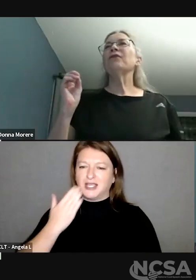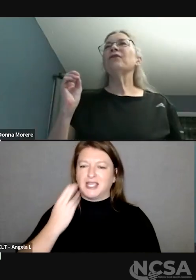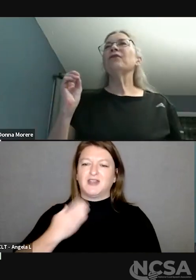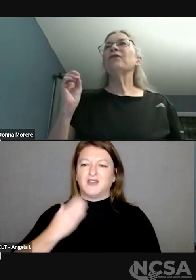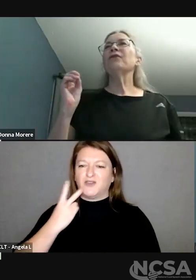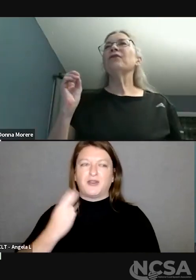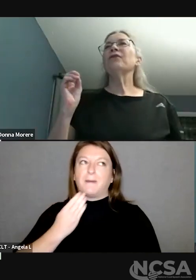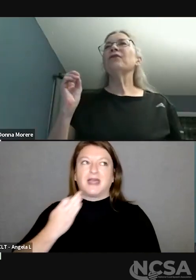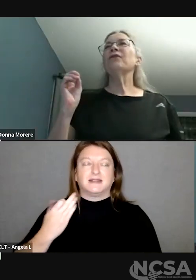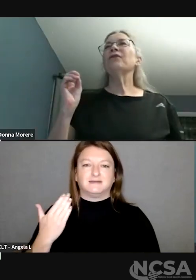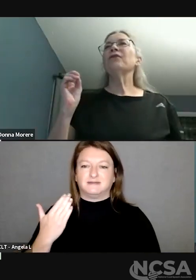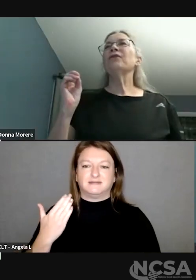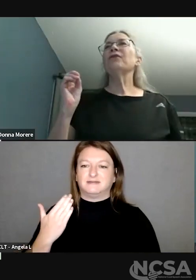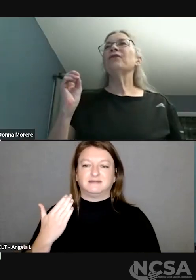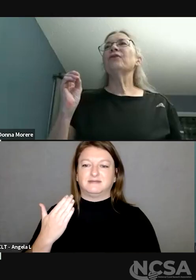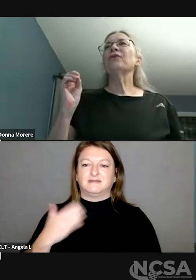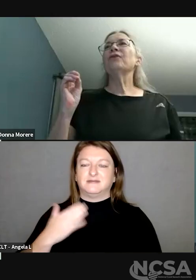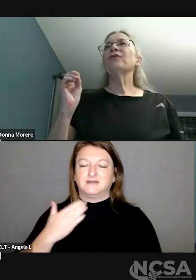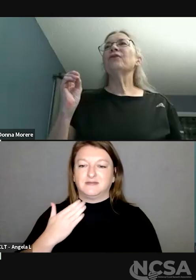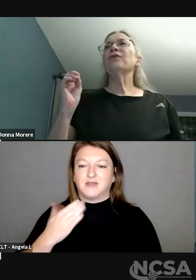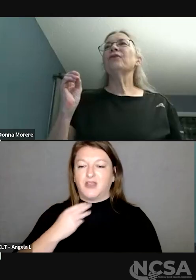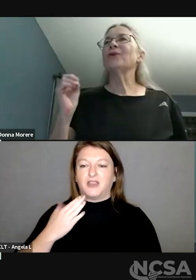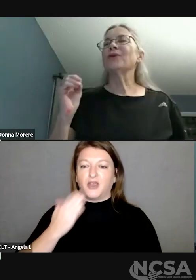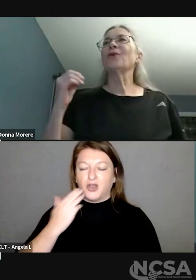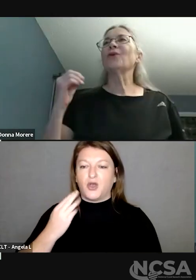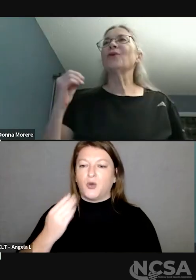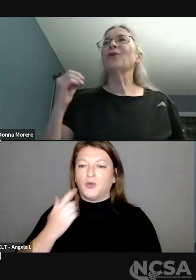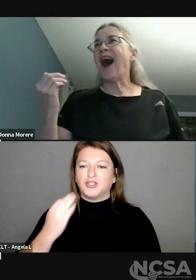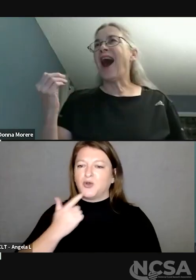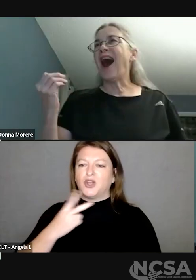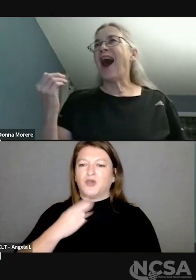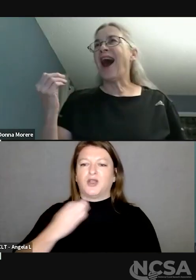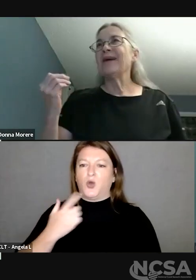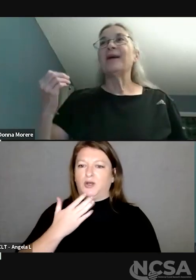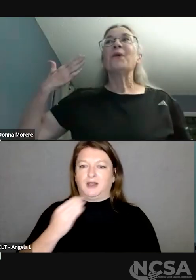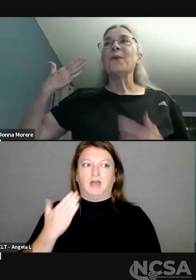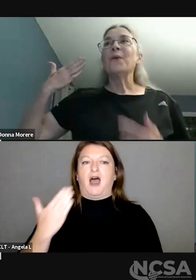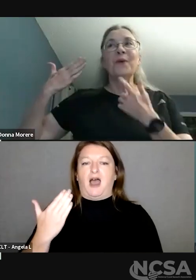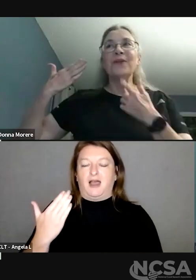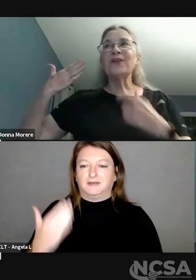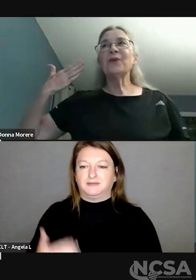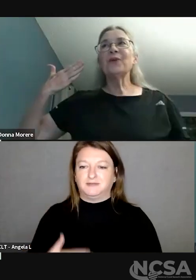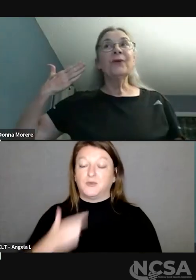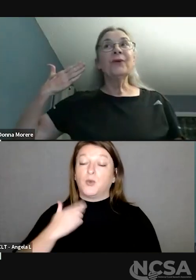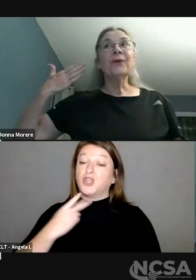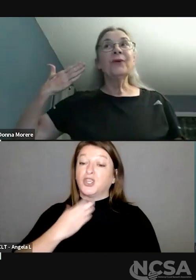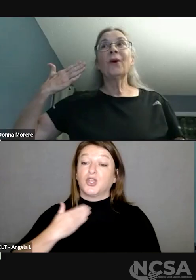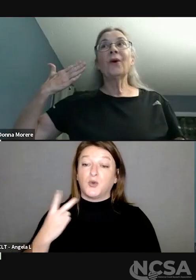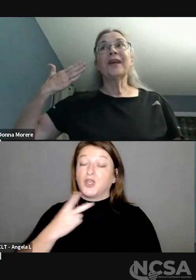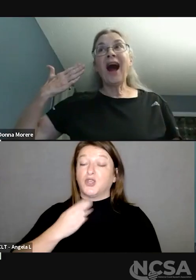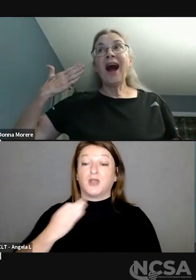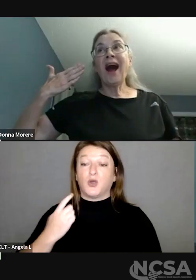The're only so long you can hold an /a/. With Cueing you can hold an /a/